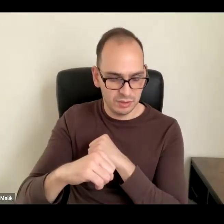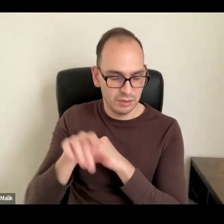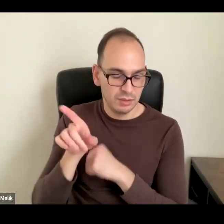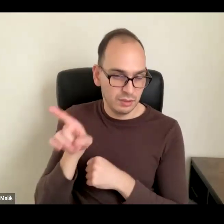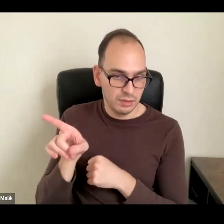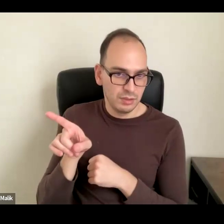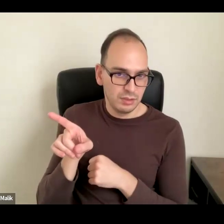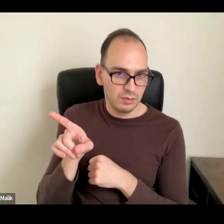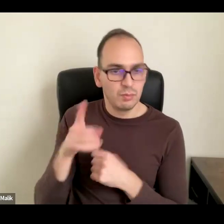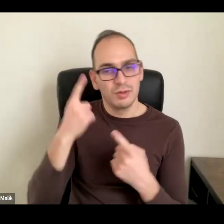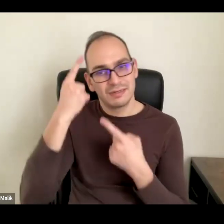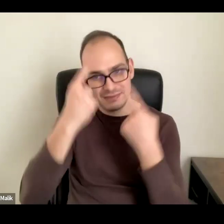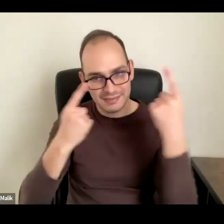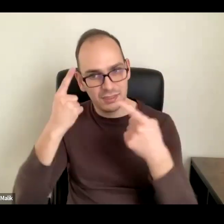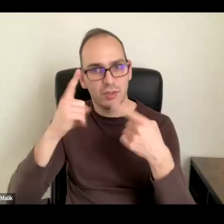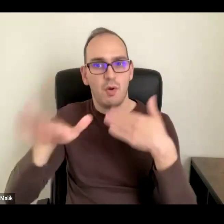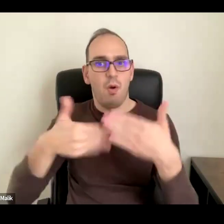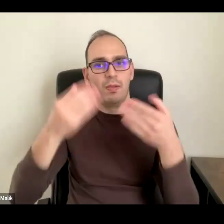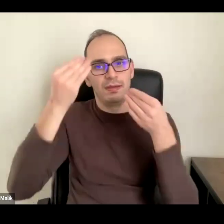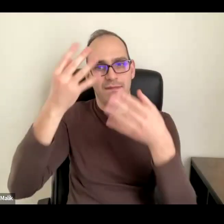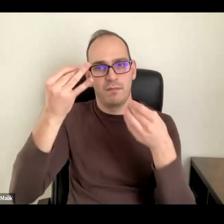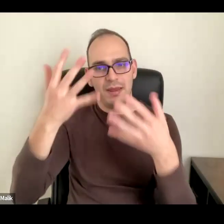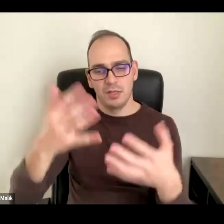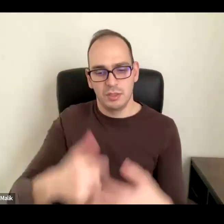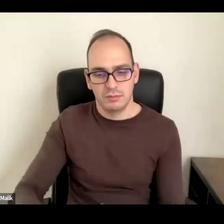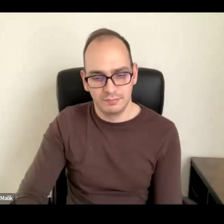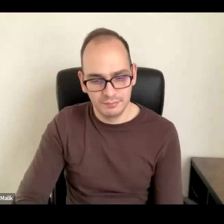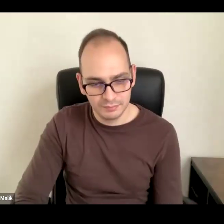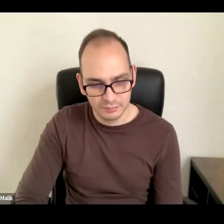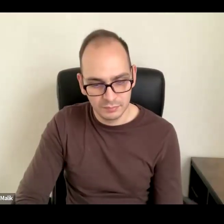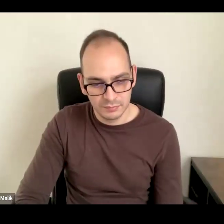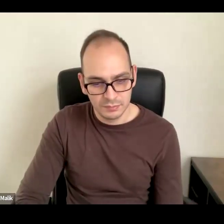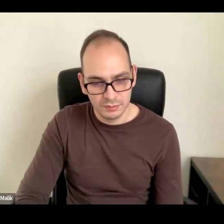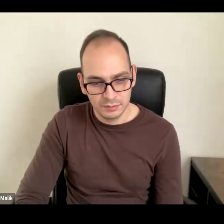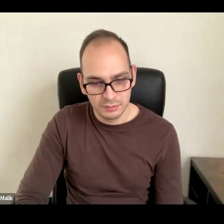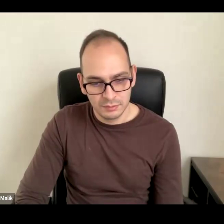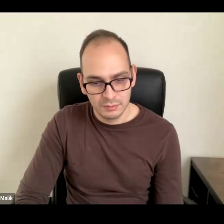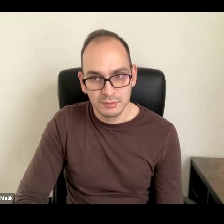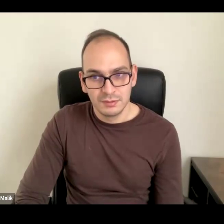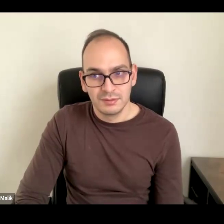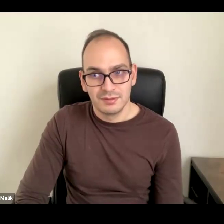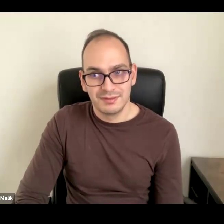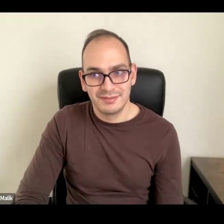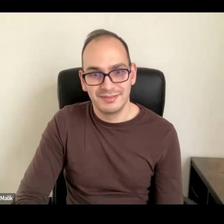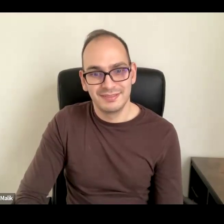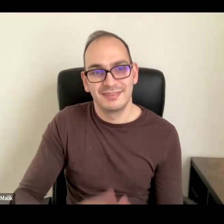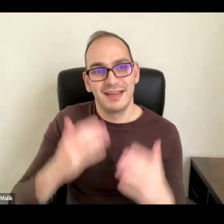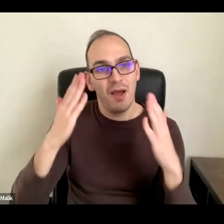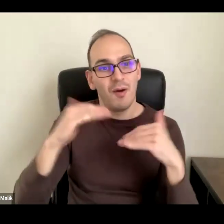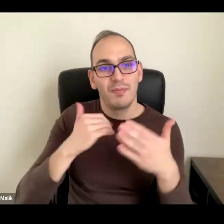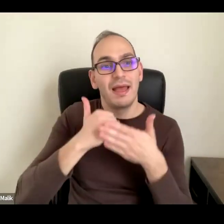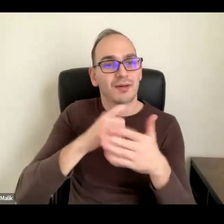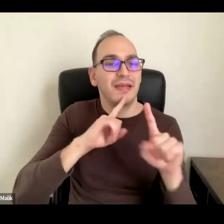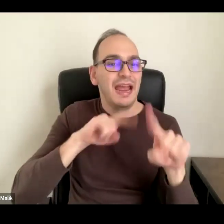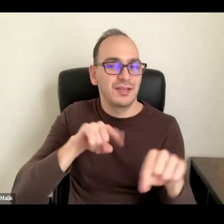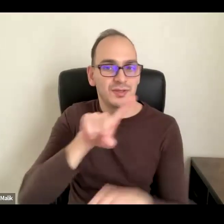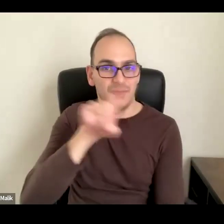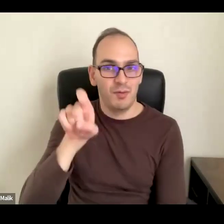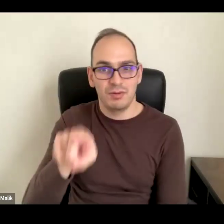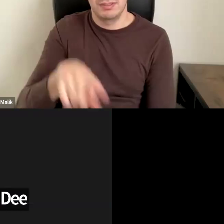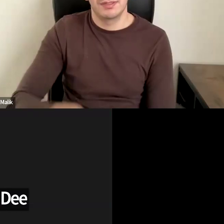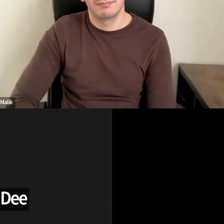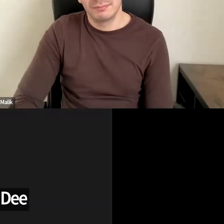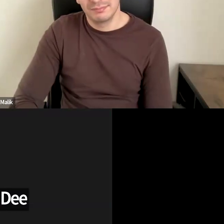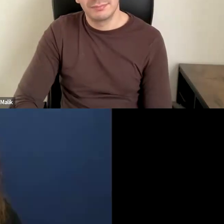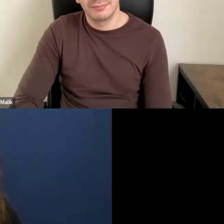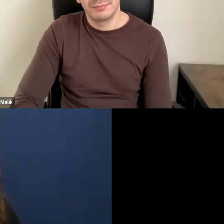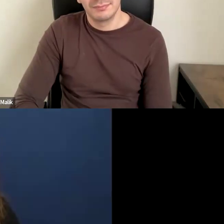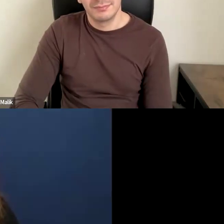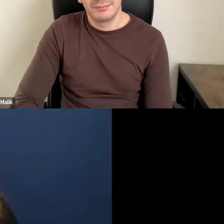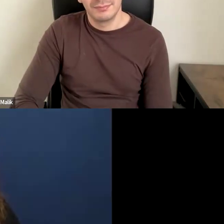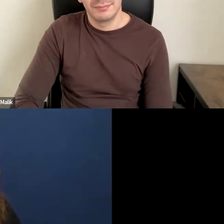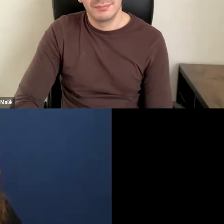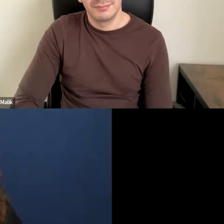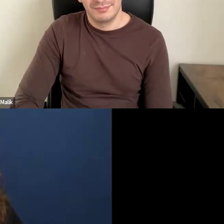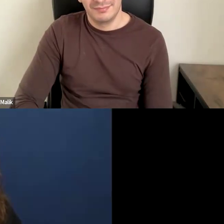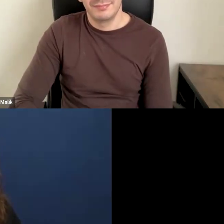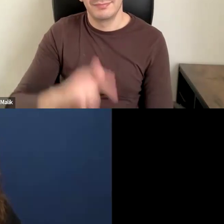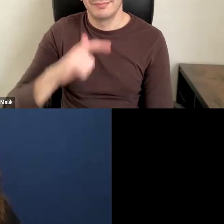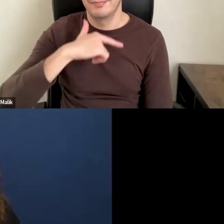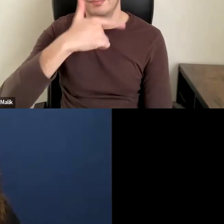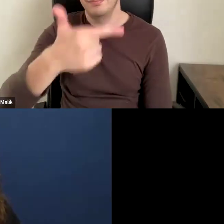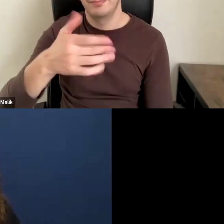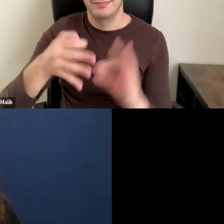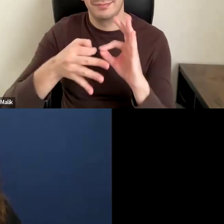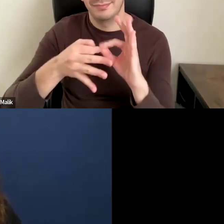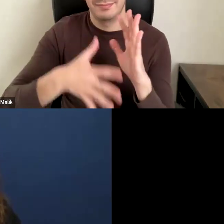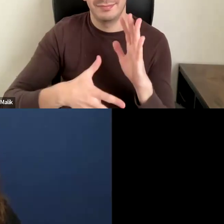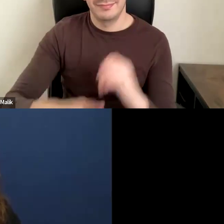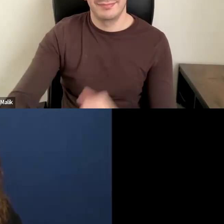will consider all of that information. So again I hope that helps answer that question.